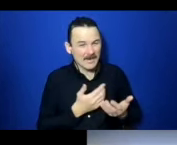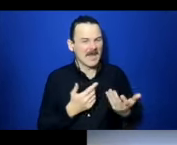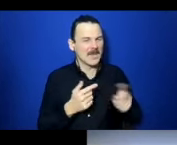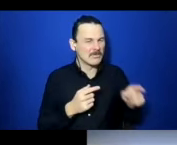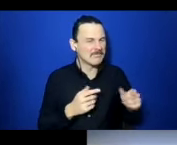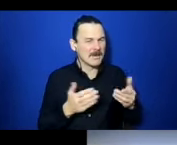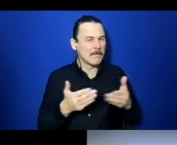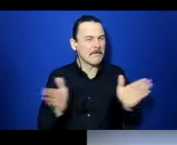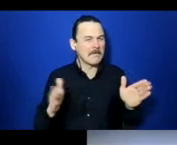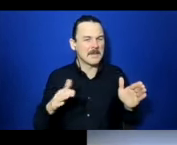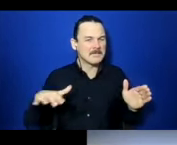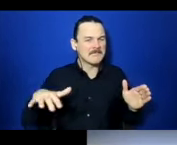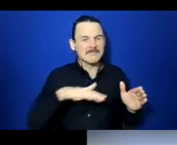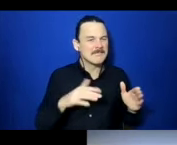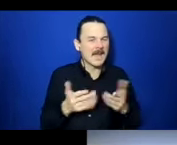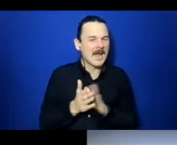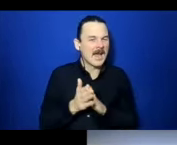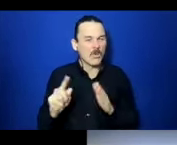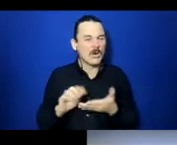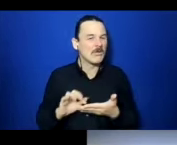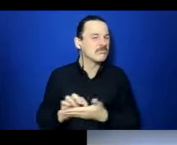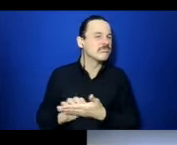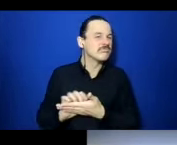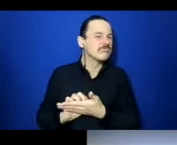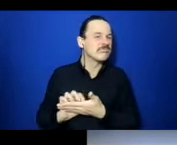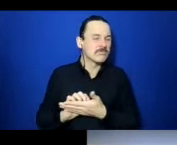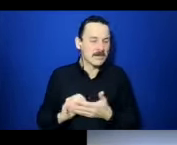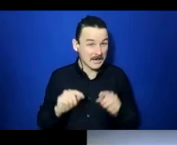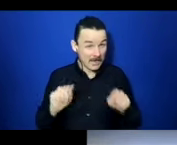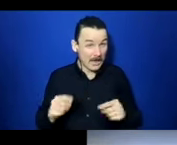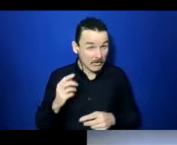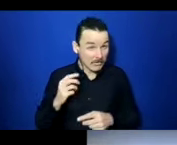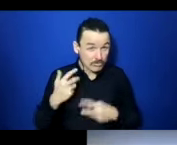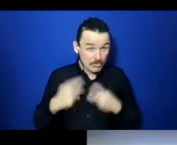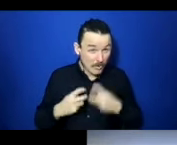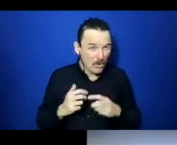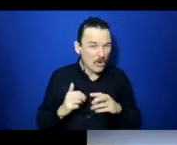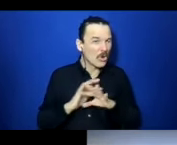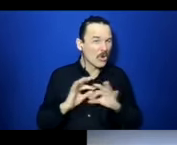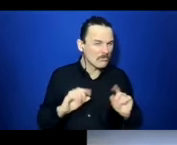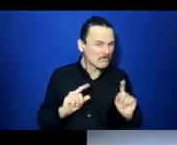if is this actually a problem. So I’d say it's it's by talking to people and again it gets back